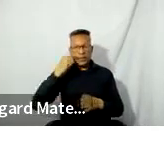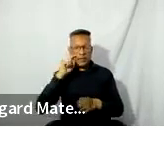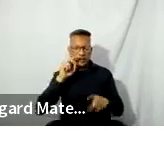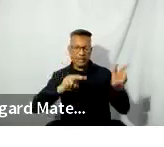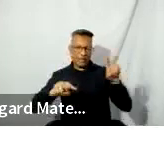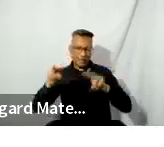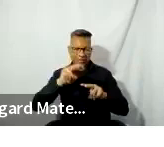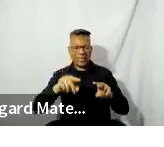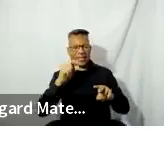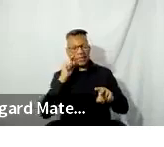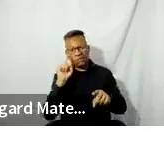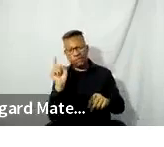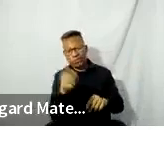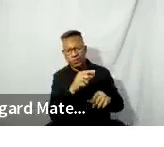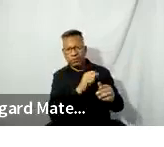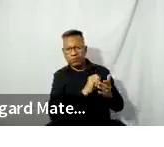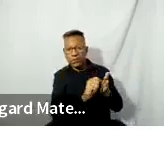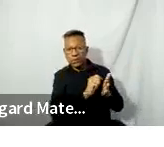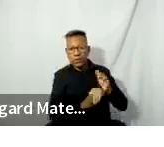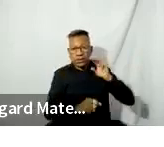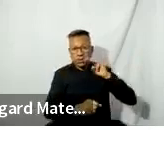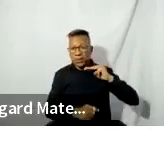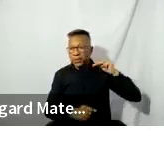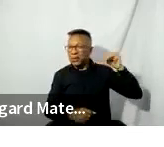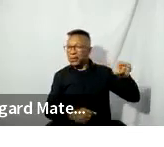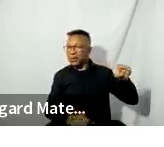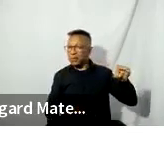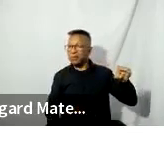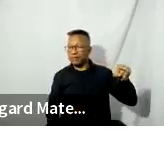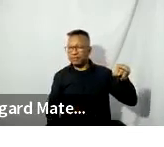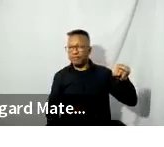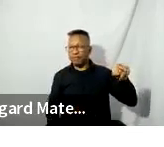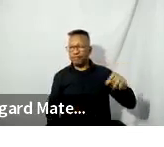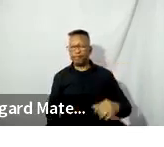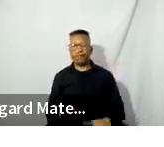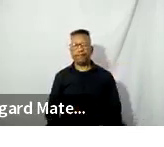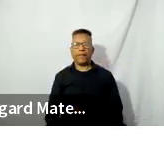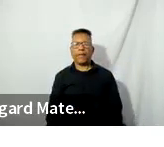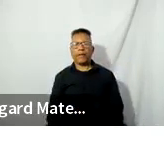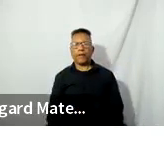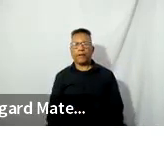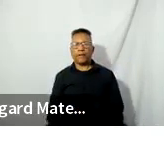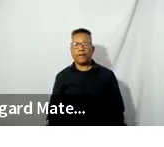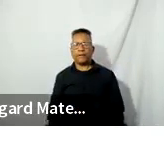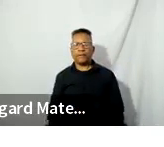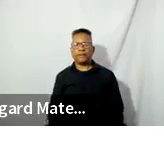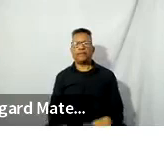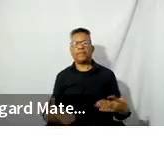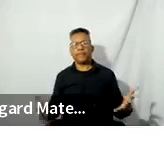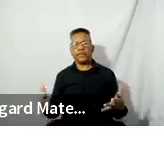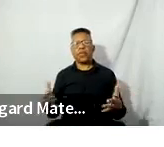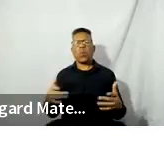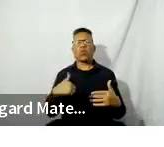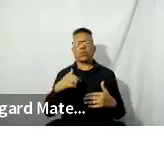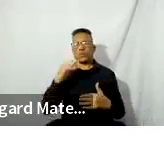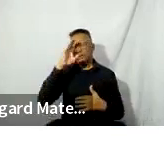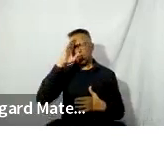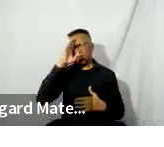to mark the Marxist tradition What is the is the theoremical assumption